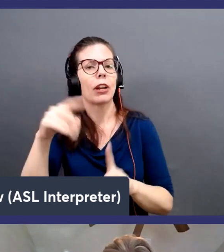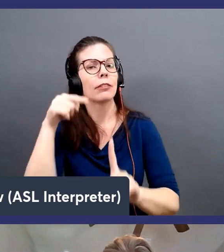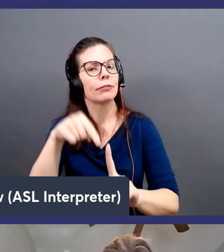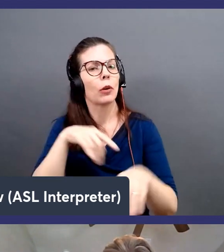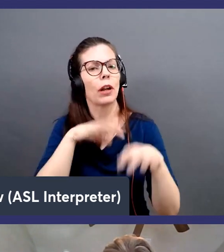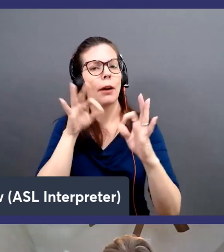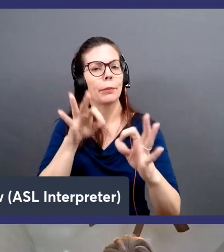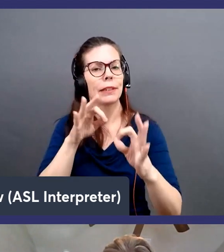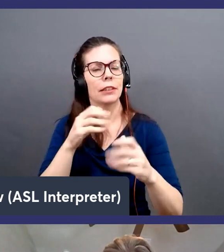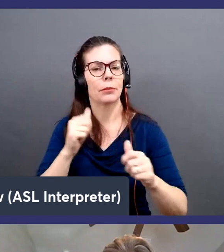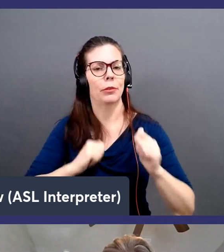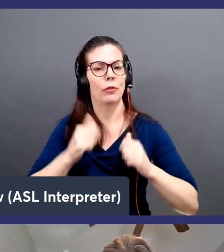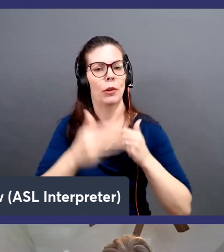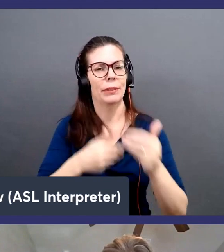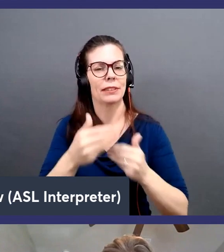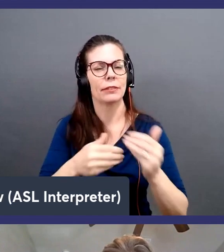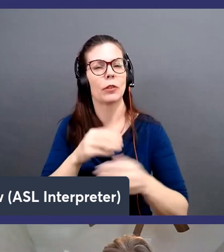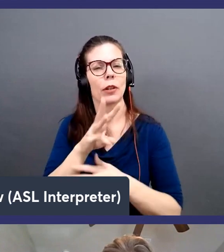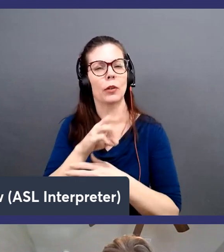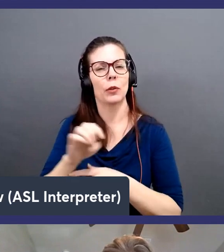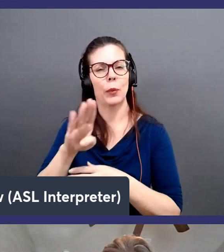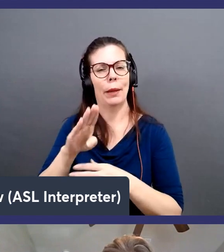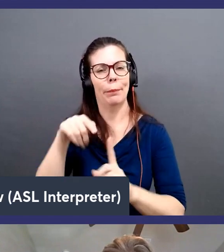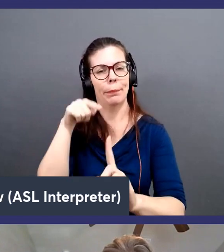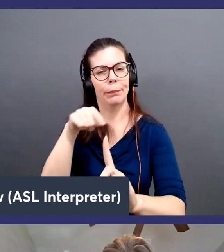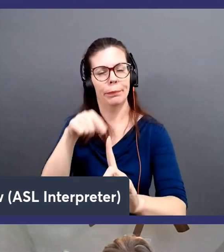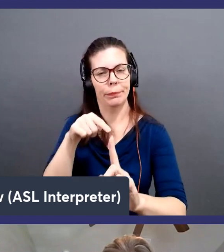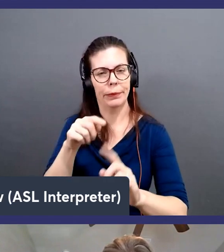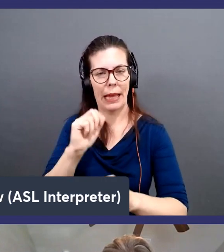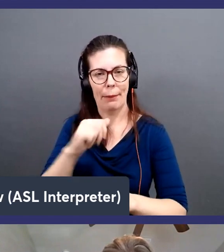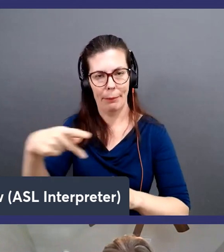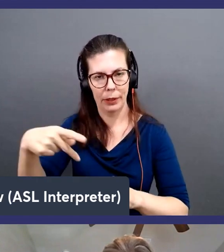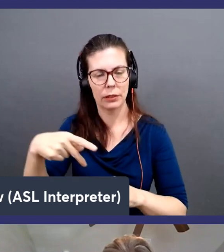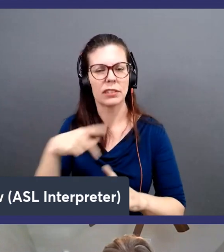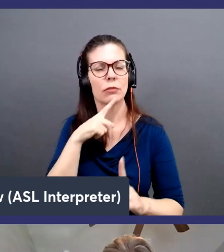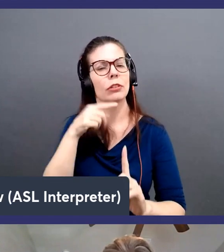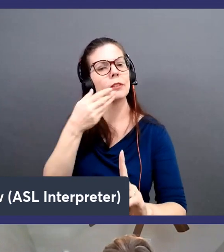for those web facing applications. So CloudFront does a great job of accelerating